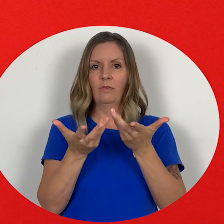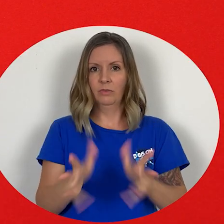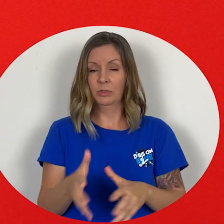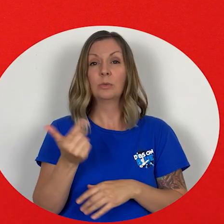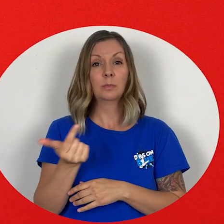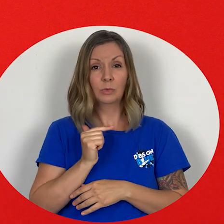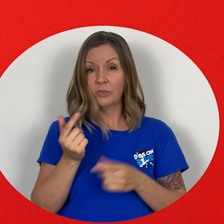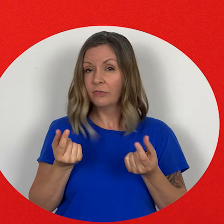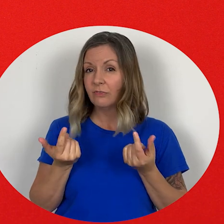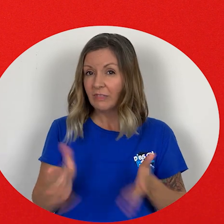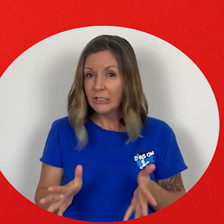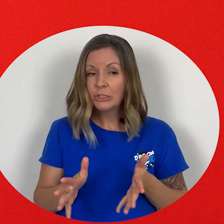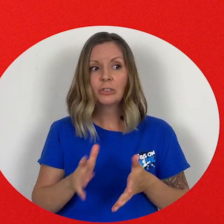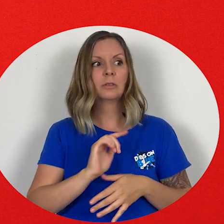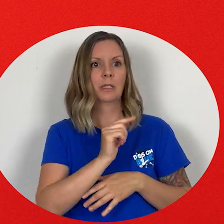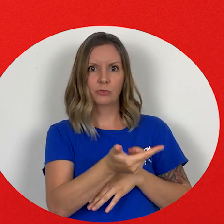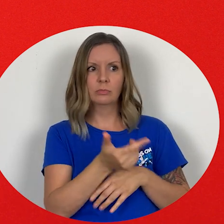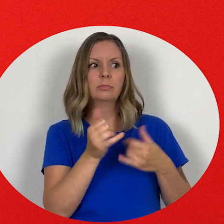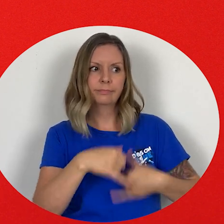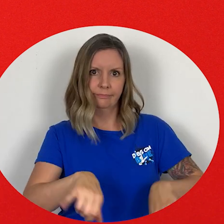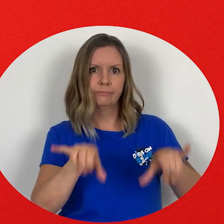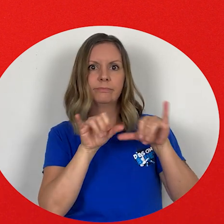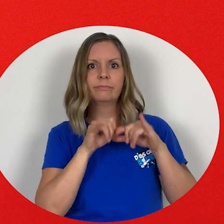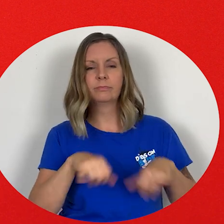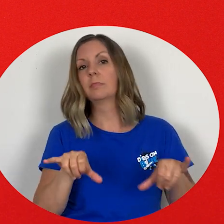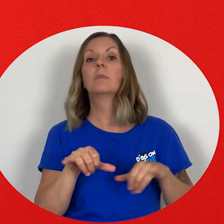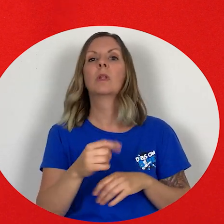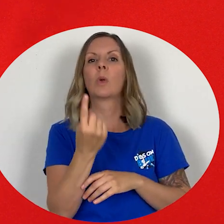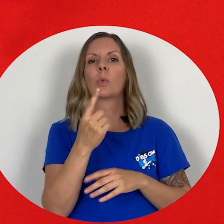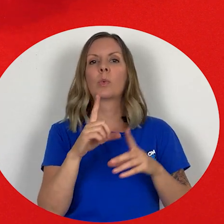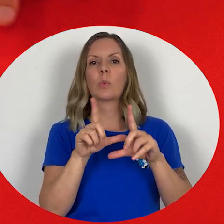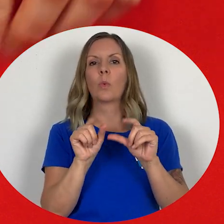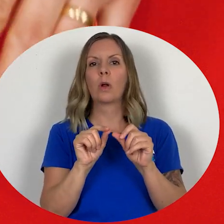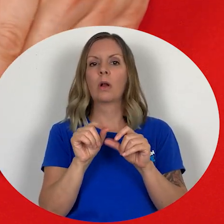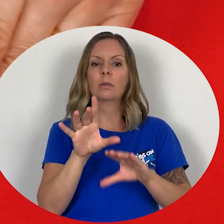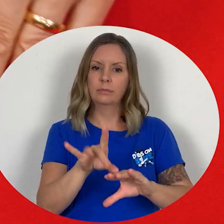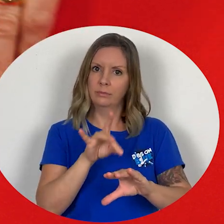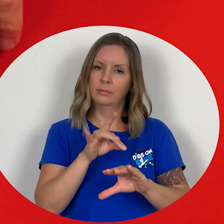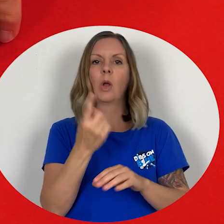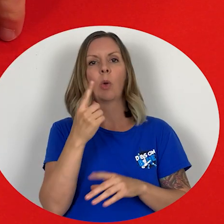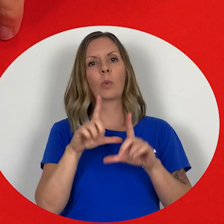printed on that card. Then their turn ends and the next person goes. They’ll draw a